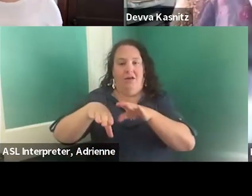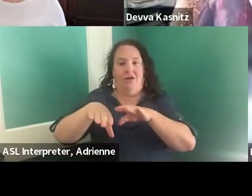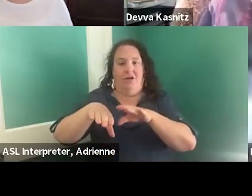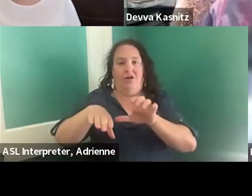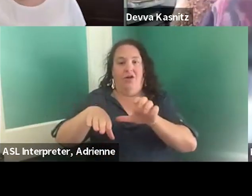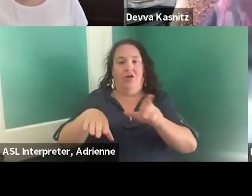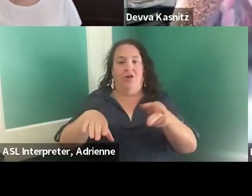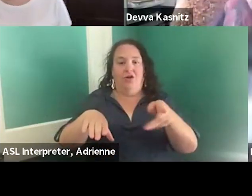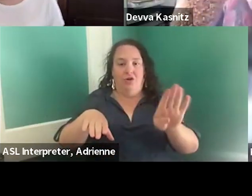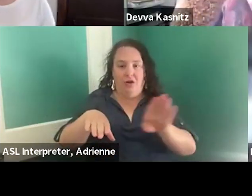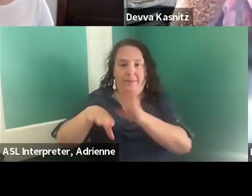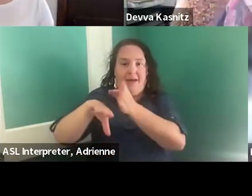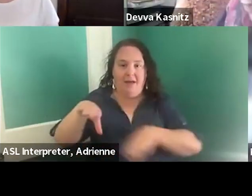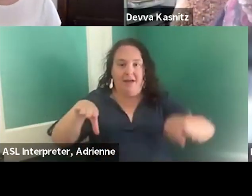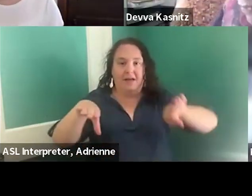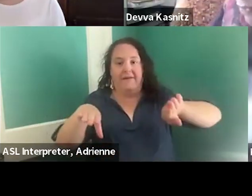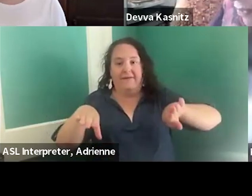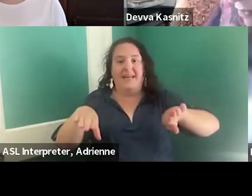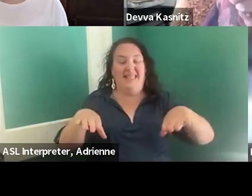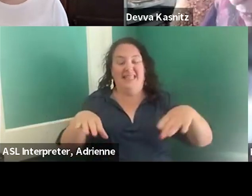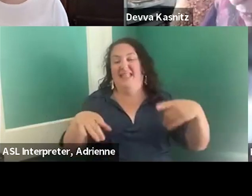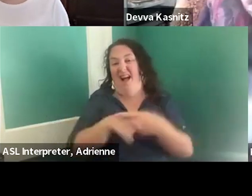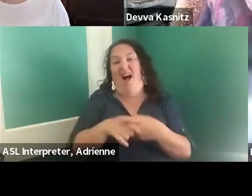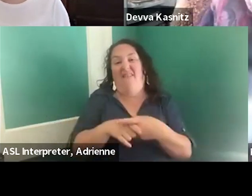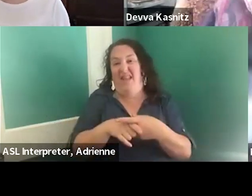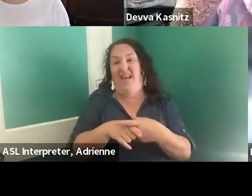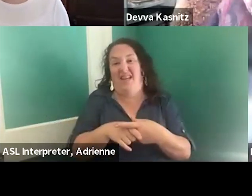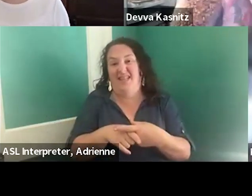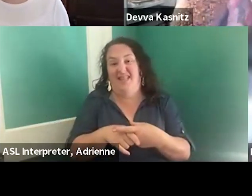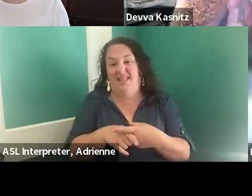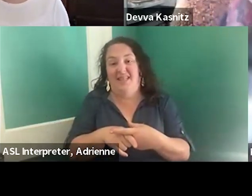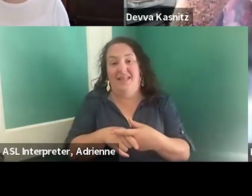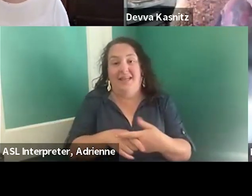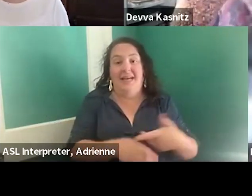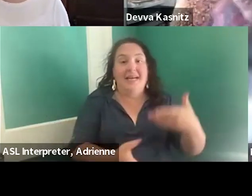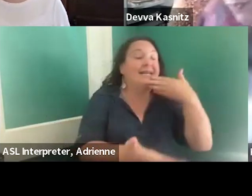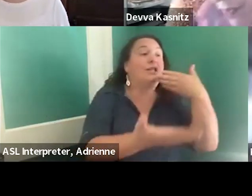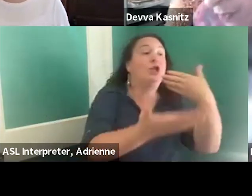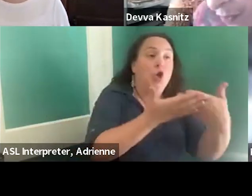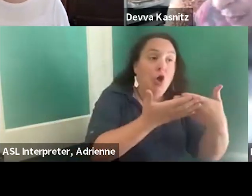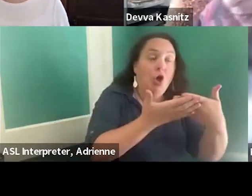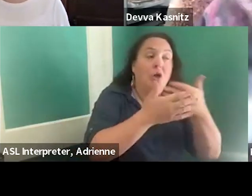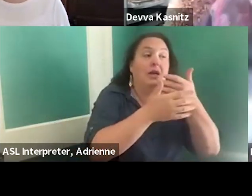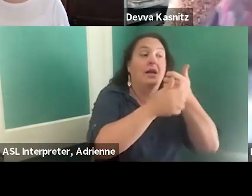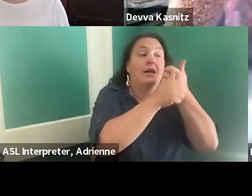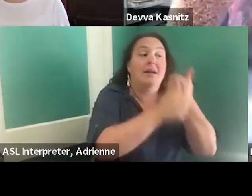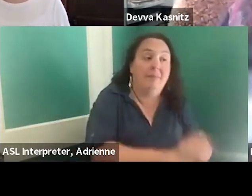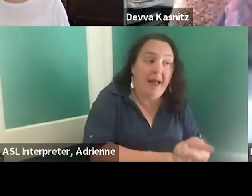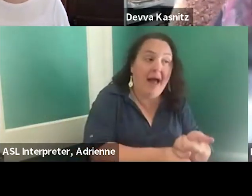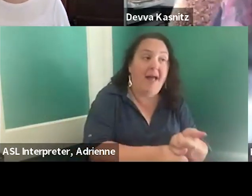It is a conflicting access point even though it is good compliant disability design to do so.